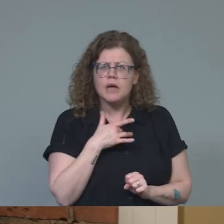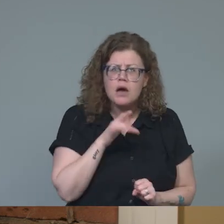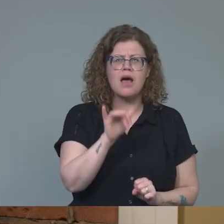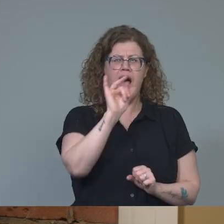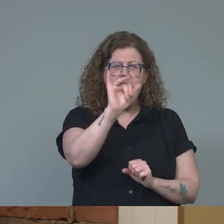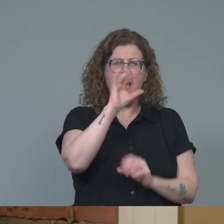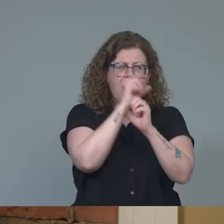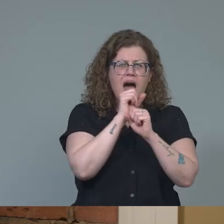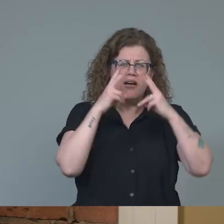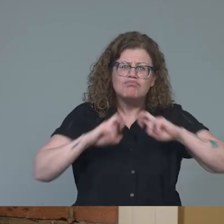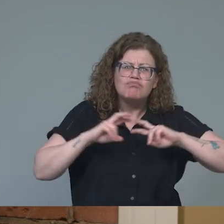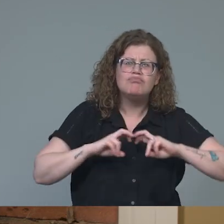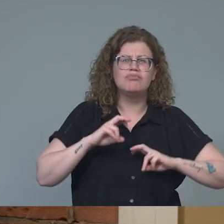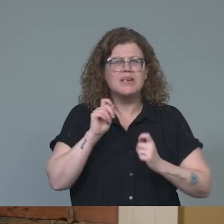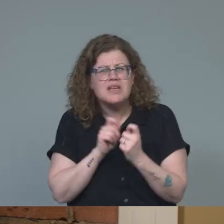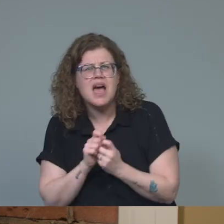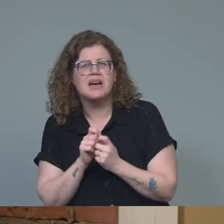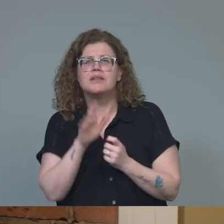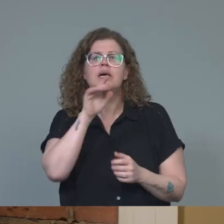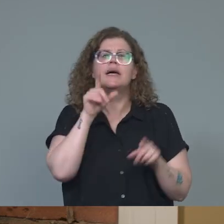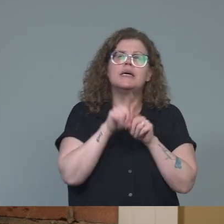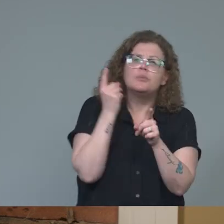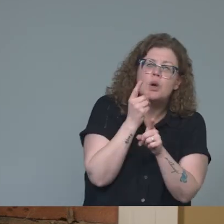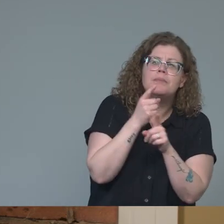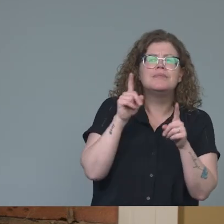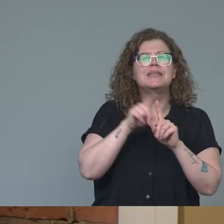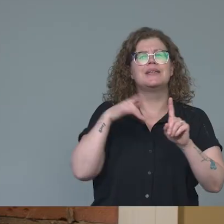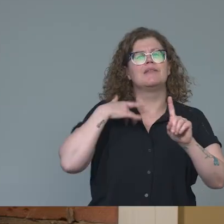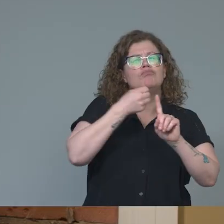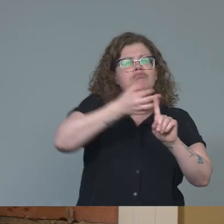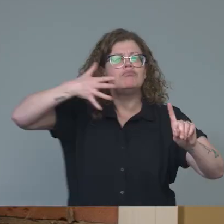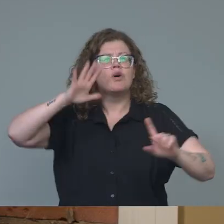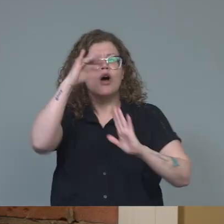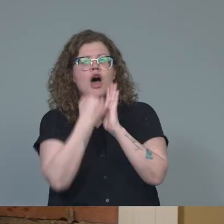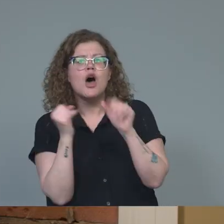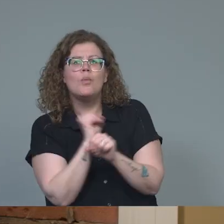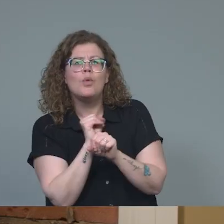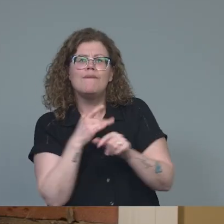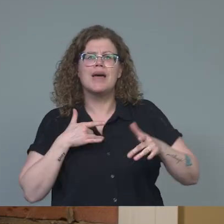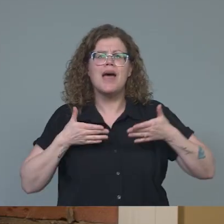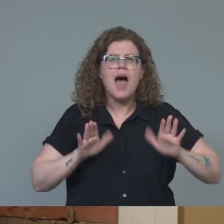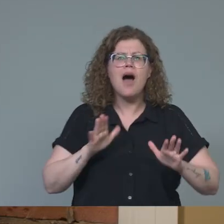a way to engage community that expands your own process rather than takes away from it.